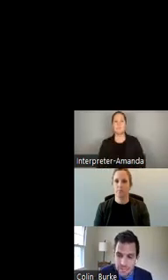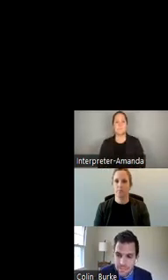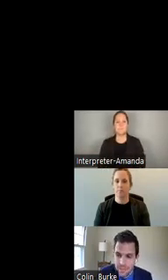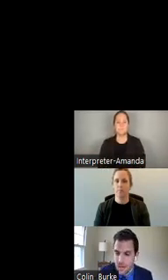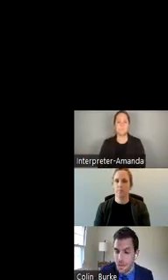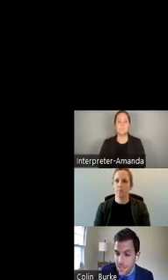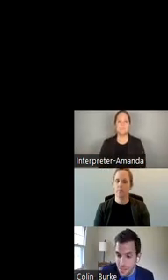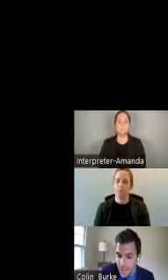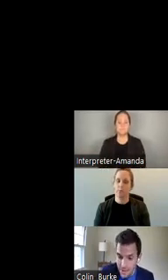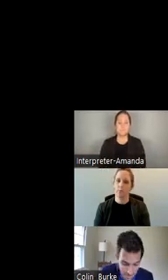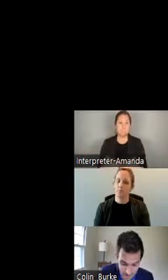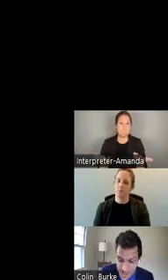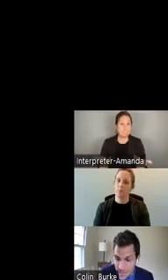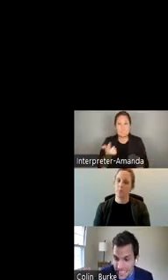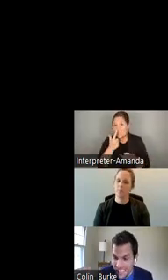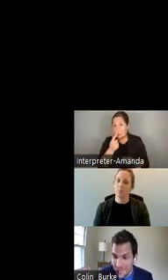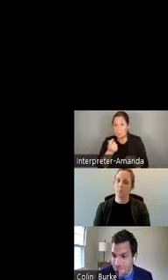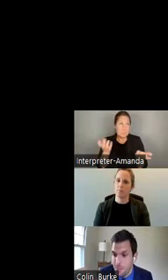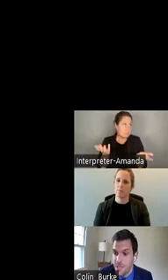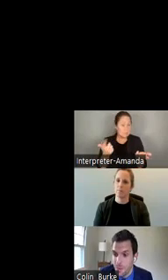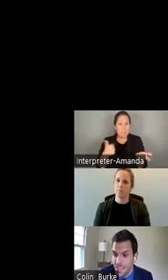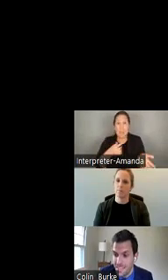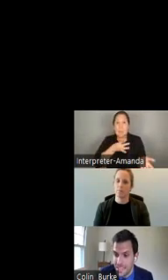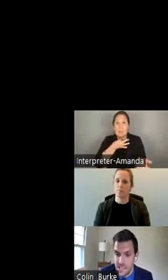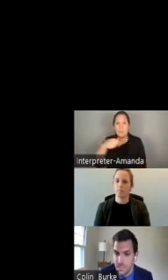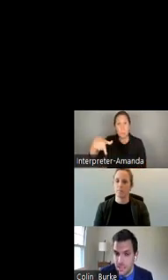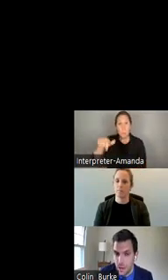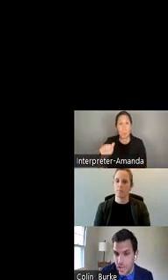I don't know maybe someone I I'm interested in the Q a maybe someone has an idea but like when